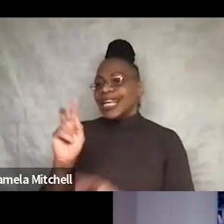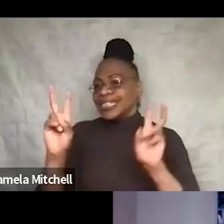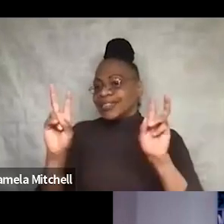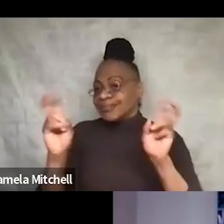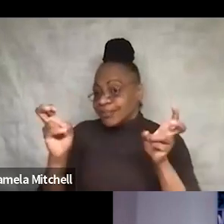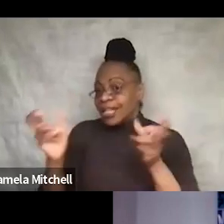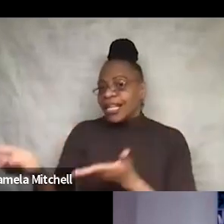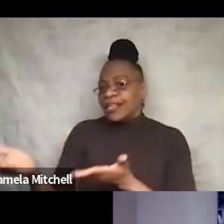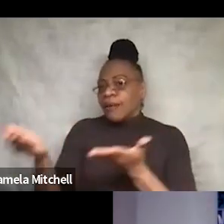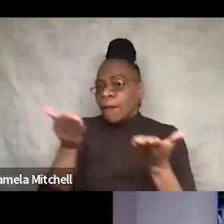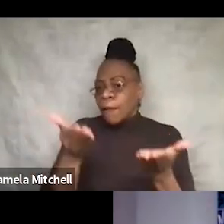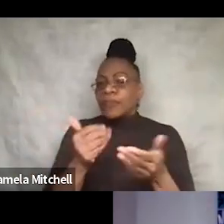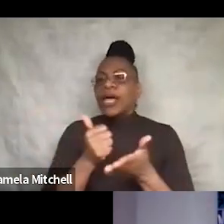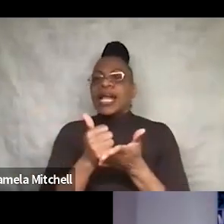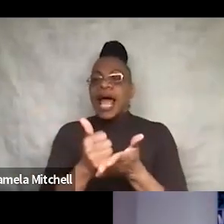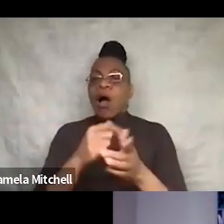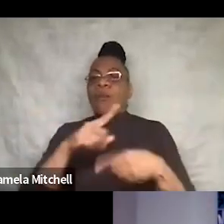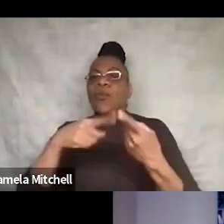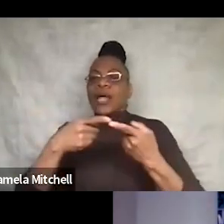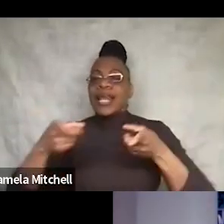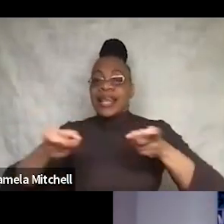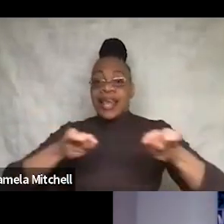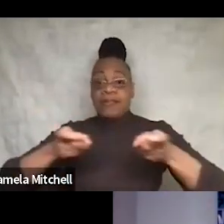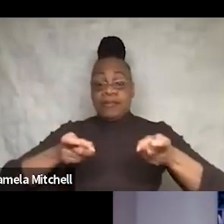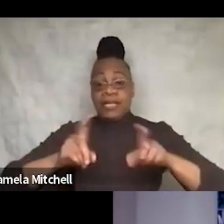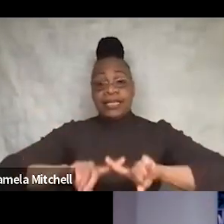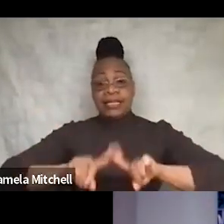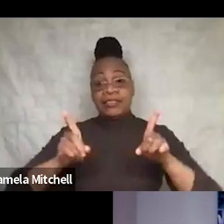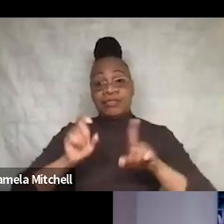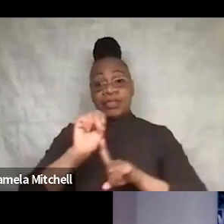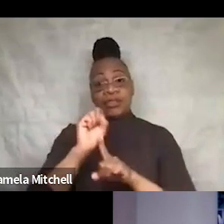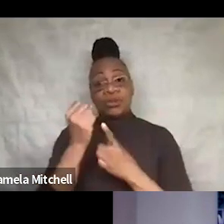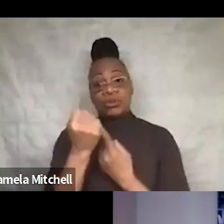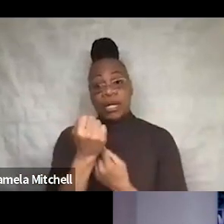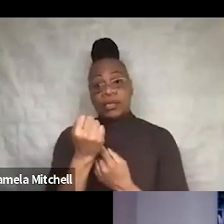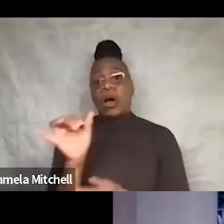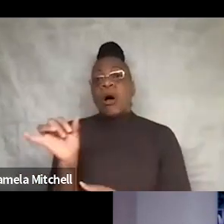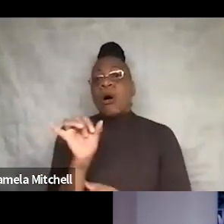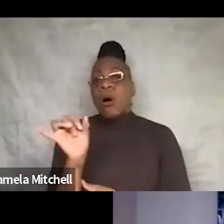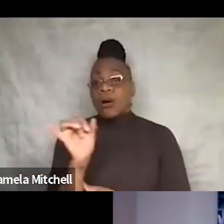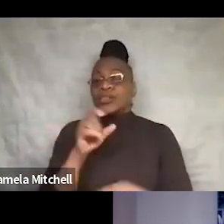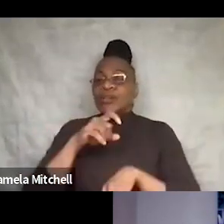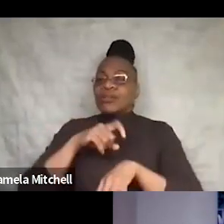as we're navigating different situations. And then, also, taking the time to constantly learn, right?